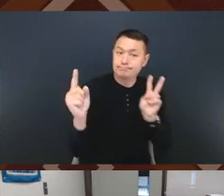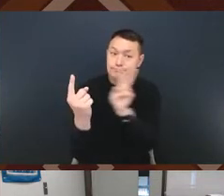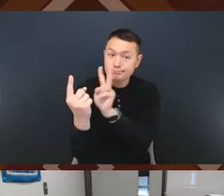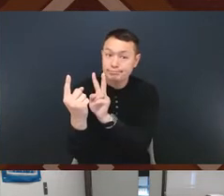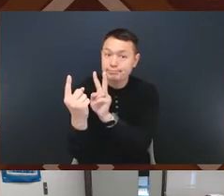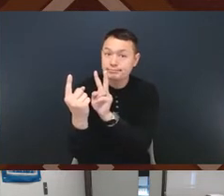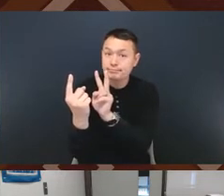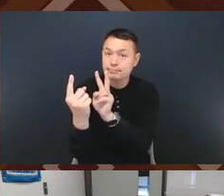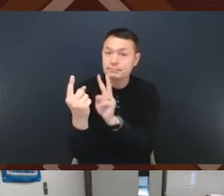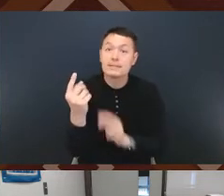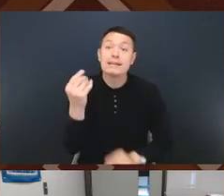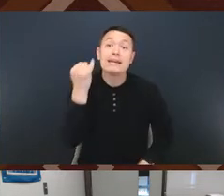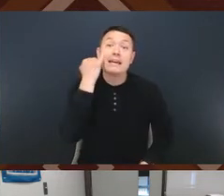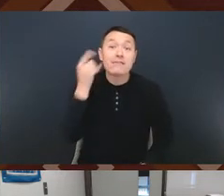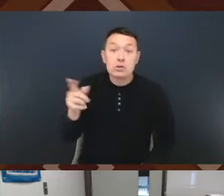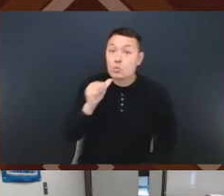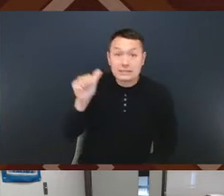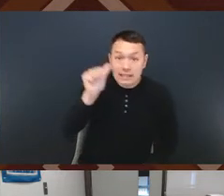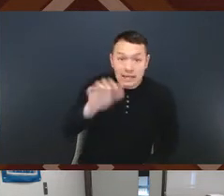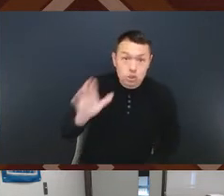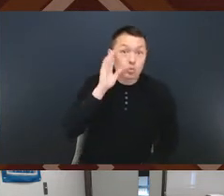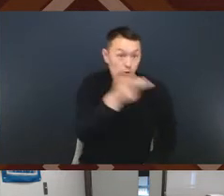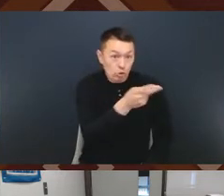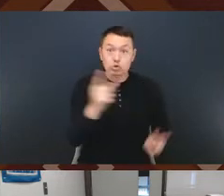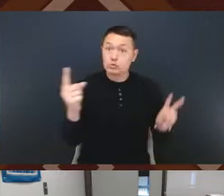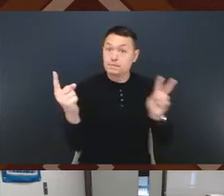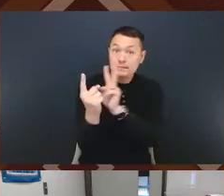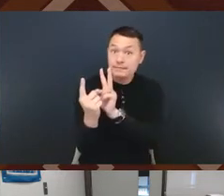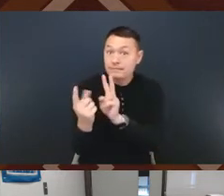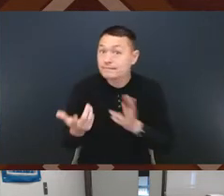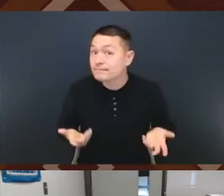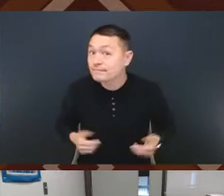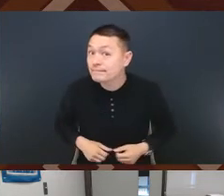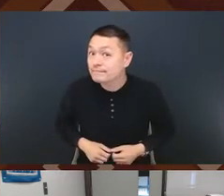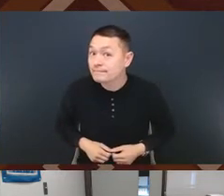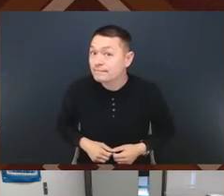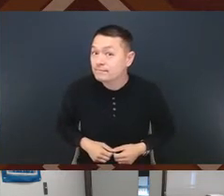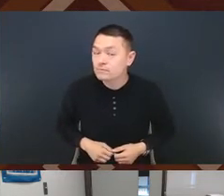if he wasn't Asian, would they have said something?